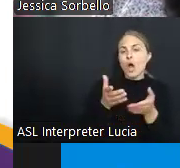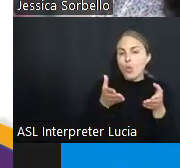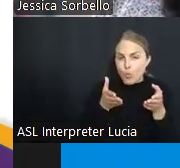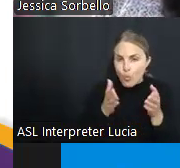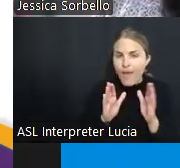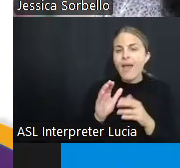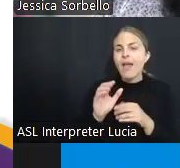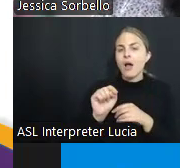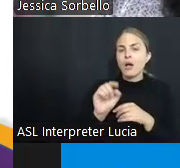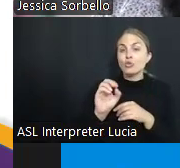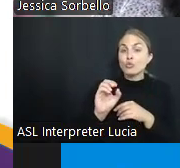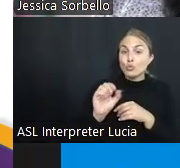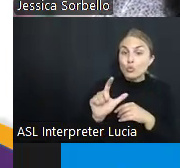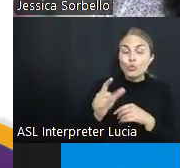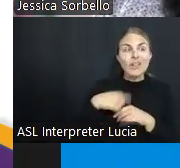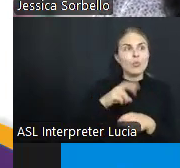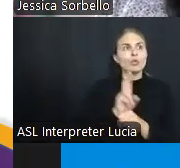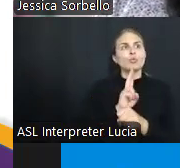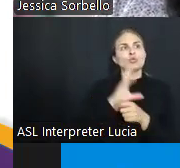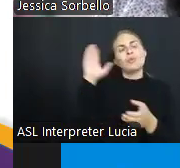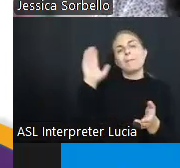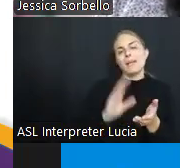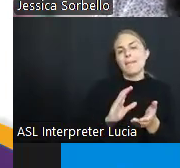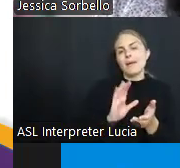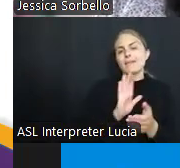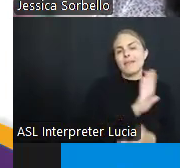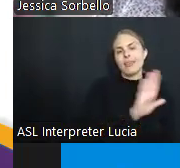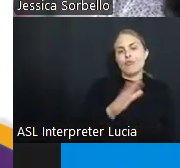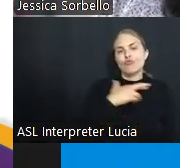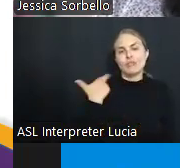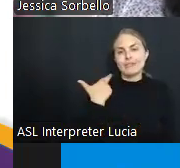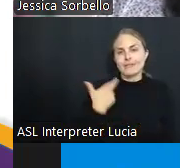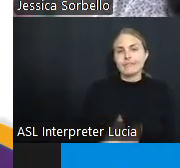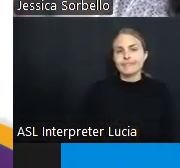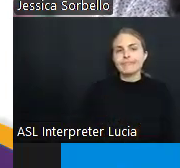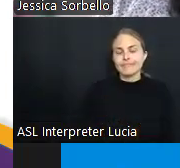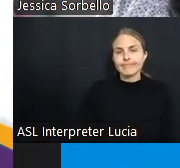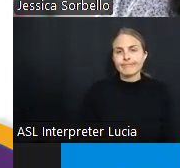at 16 people a day in New York state dying of an overdose,